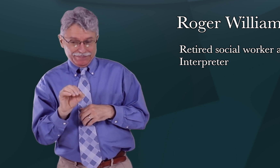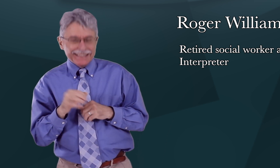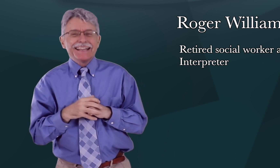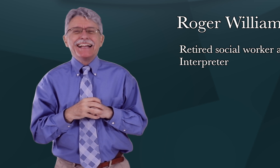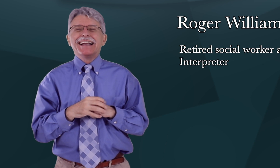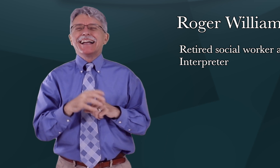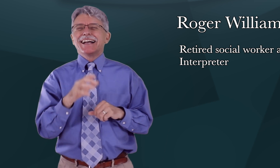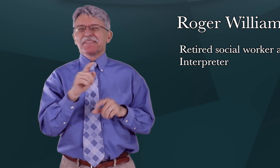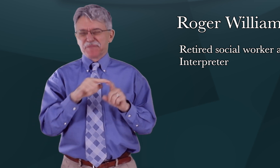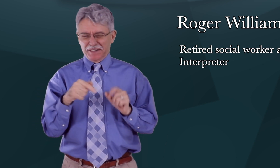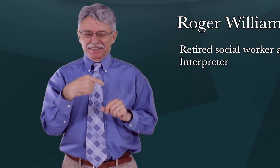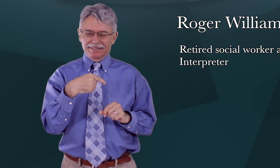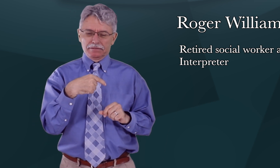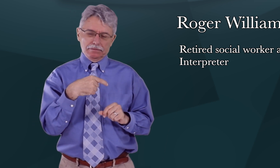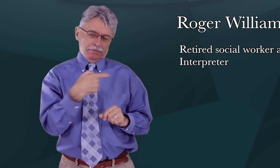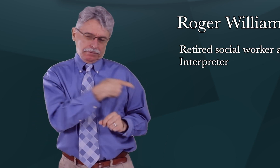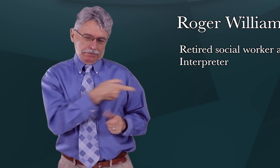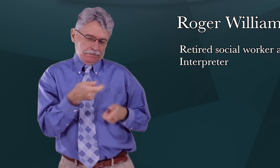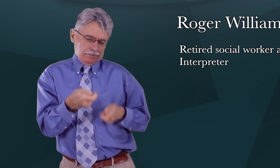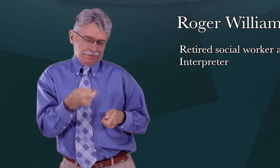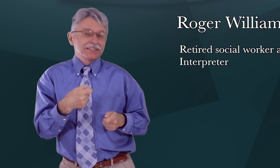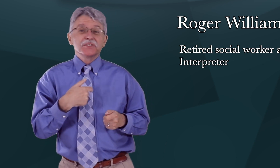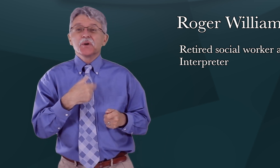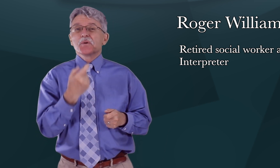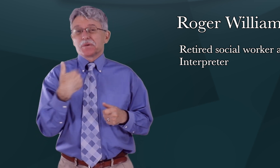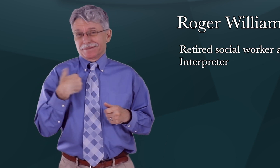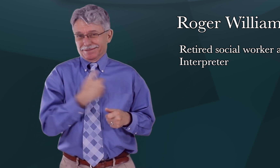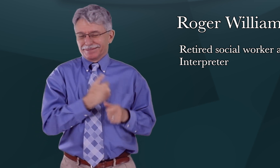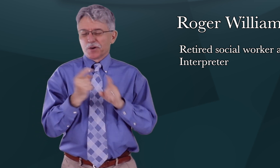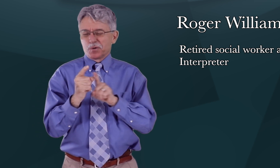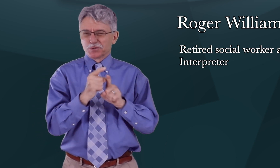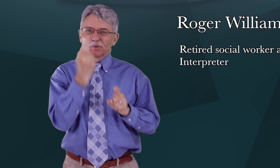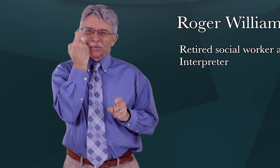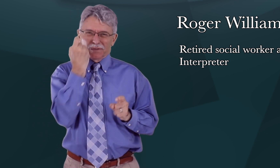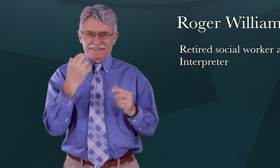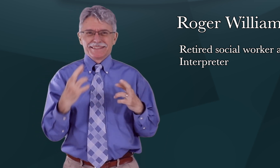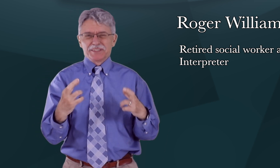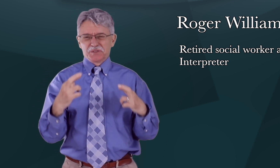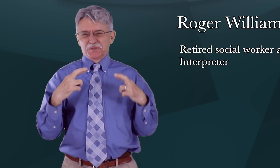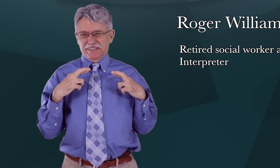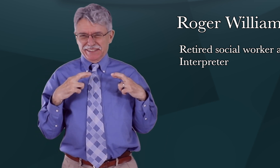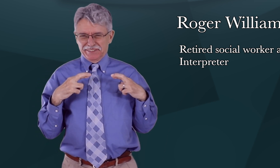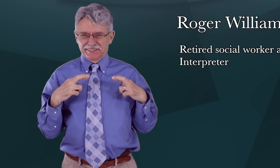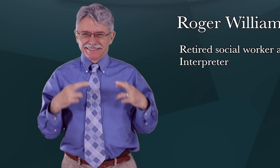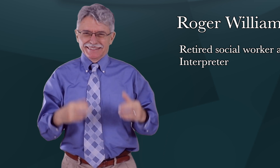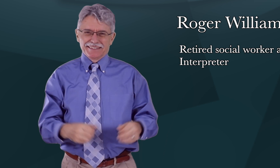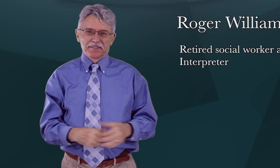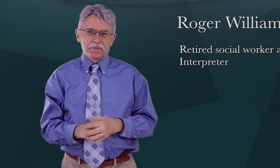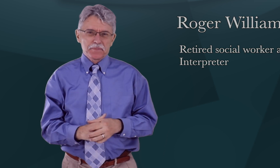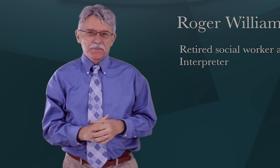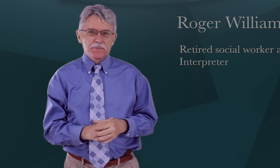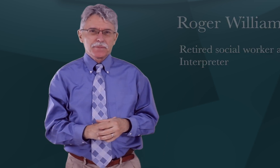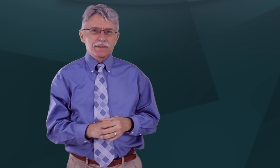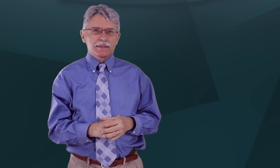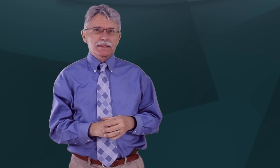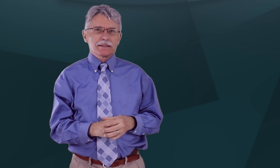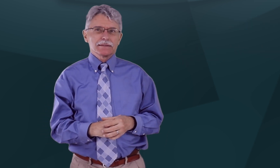more than thirty, more than forty, getting all too close to fifty. So we -- I also have recently retired.